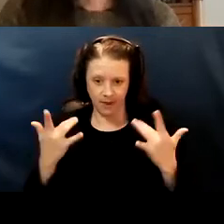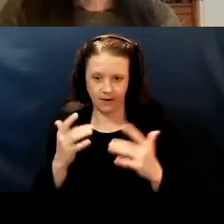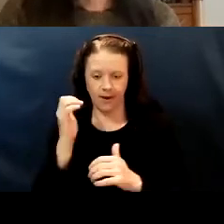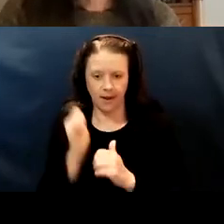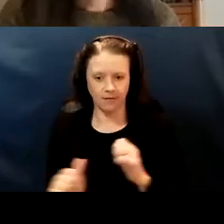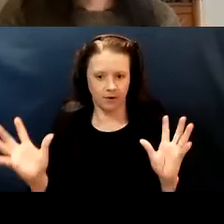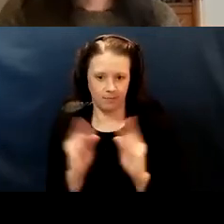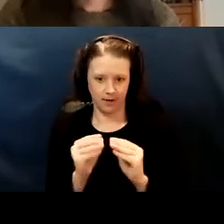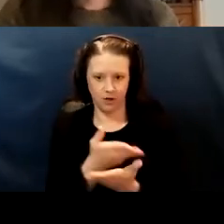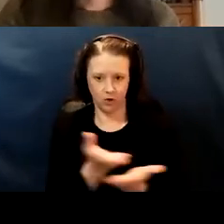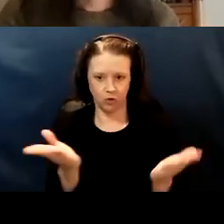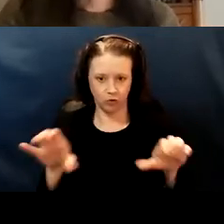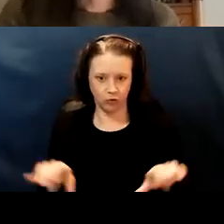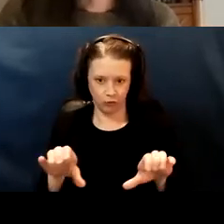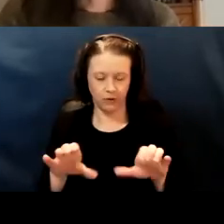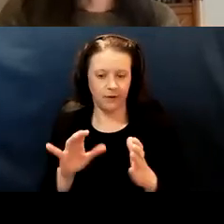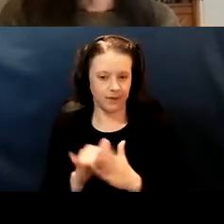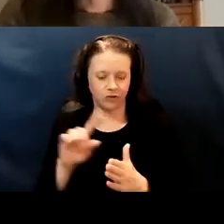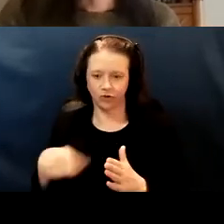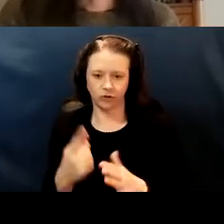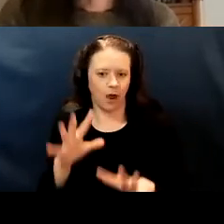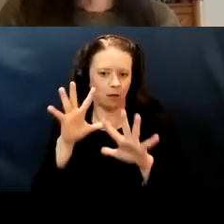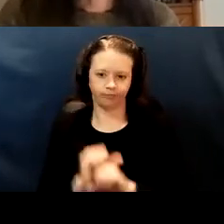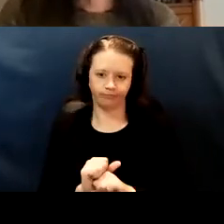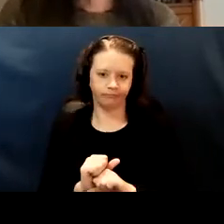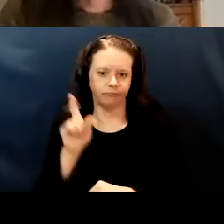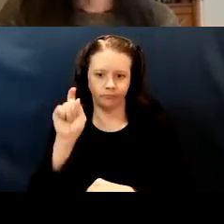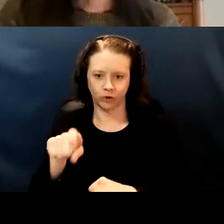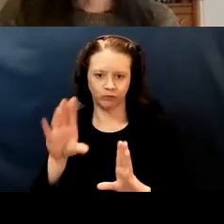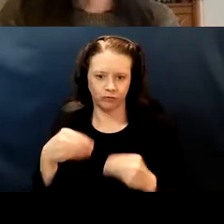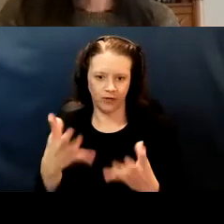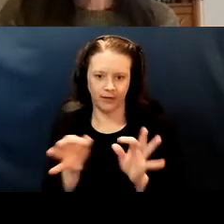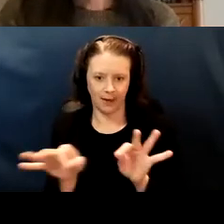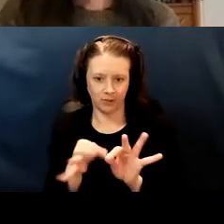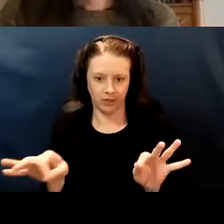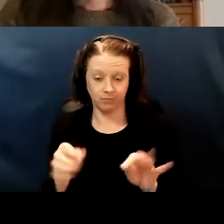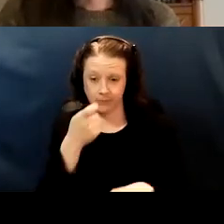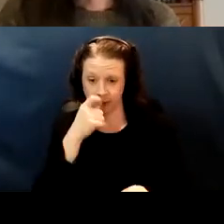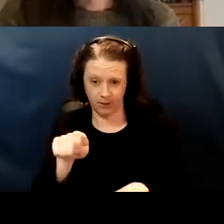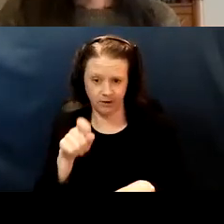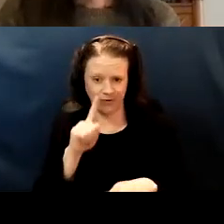you do. That is just a matter of course. You provide captioning for these meetings. Or for events.